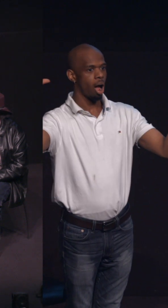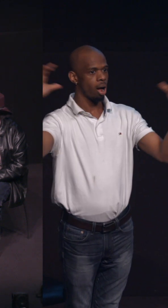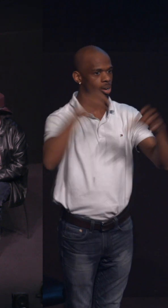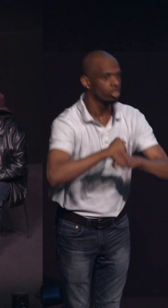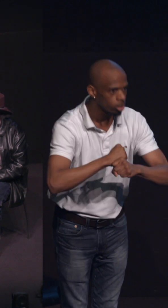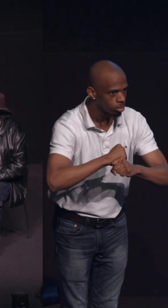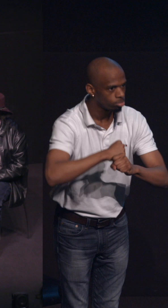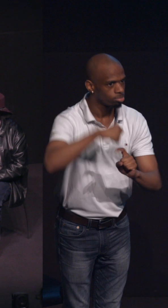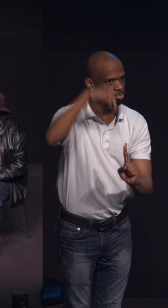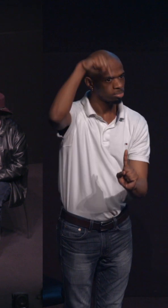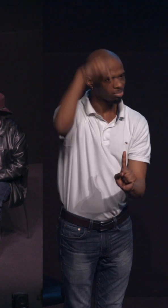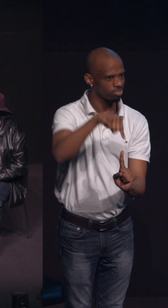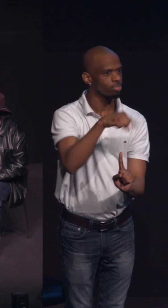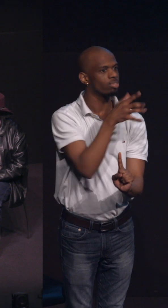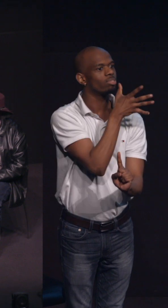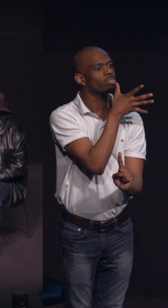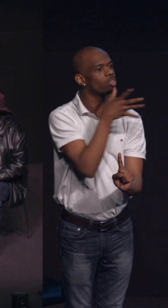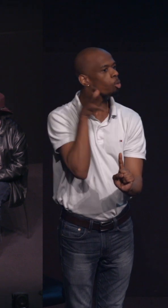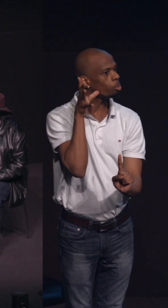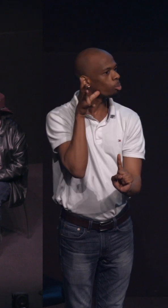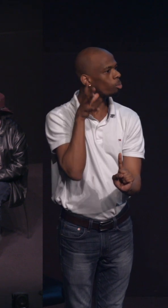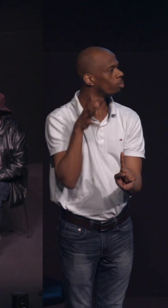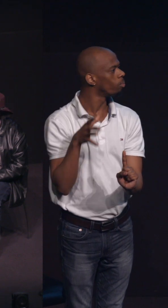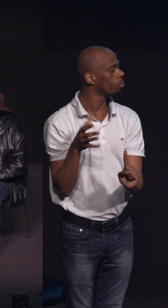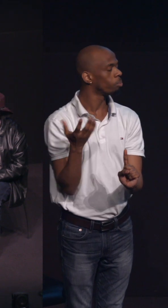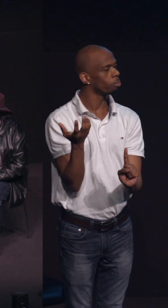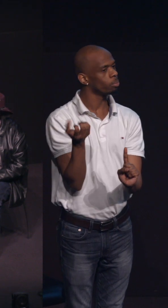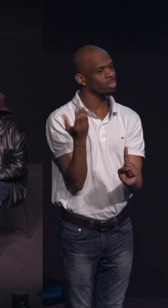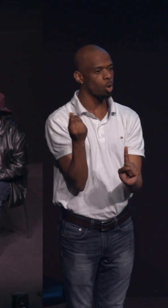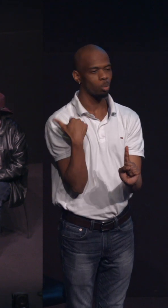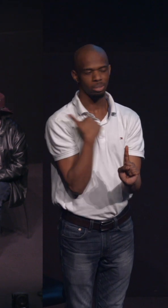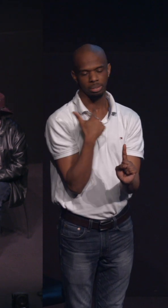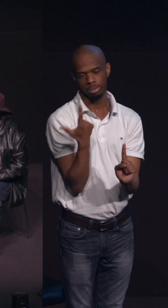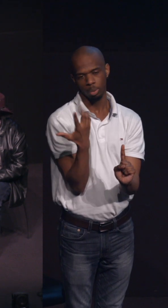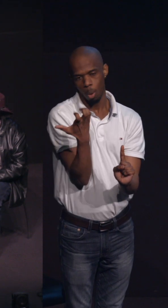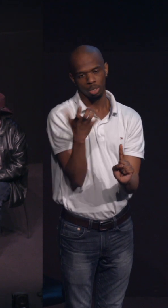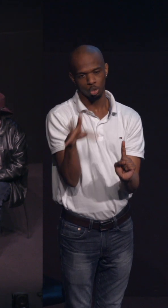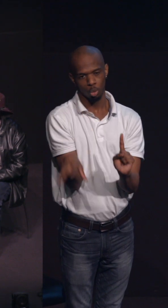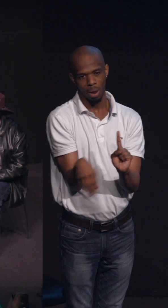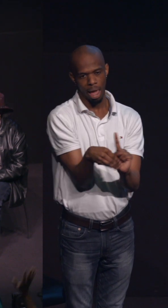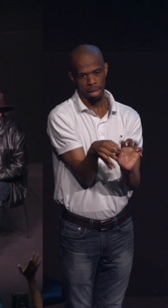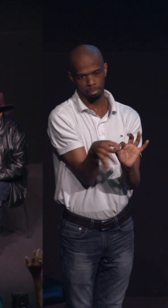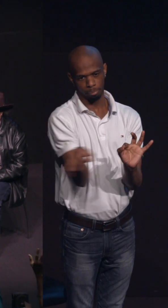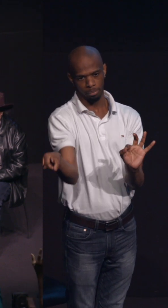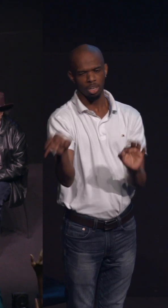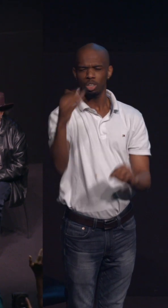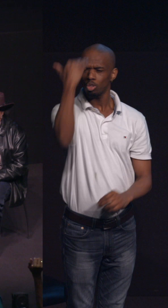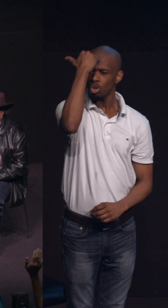because I wanna first honor Octavia Butler. You all know who Octavia Butler is?